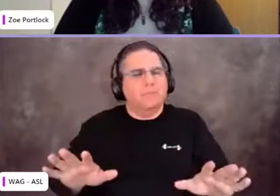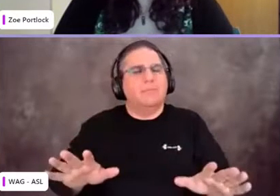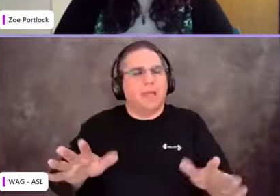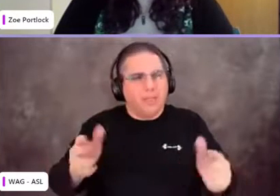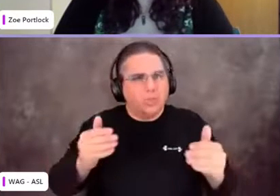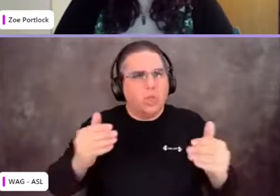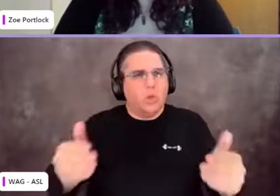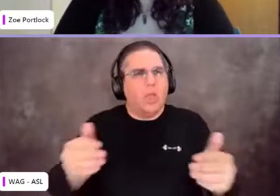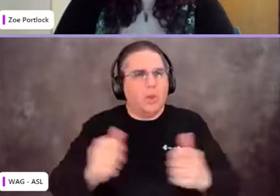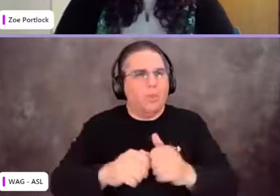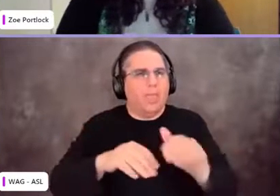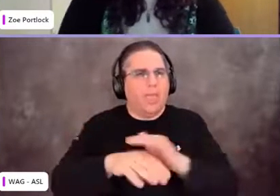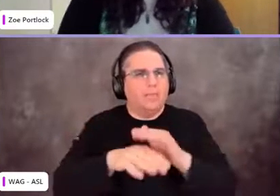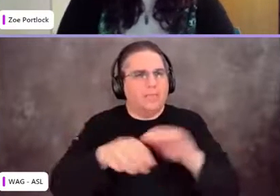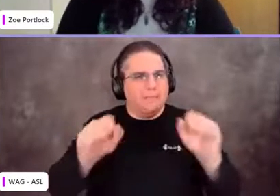with it, then it is very easy